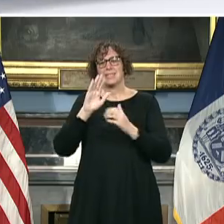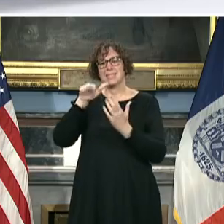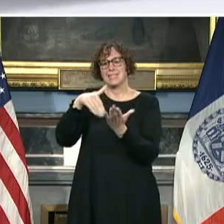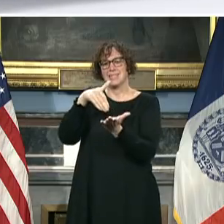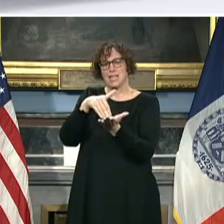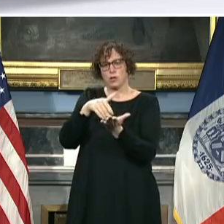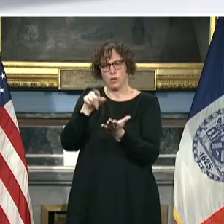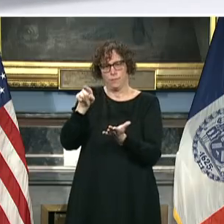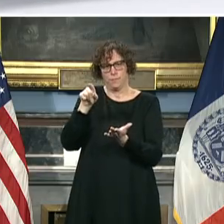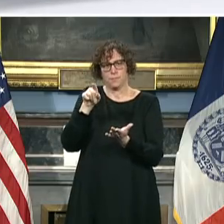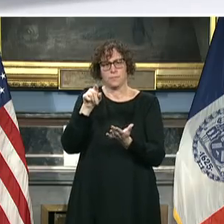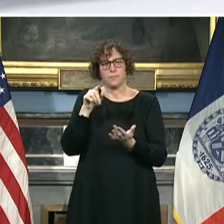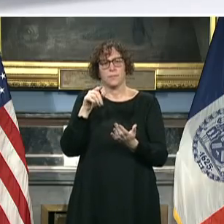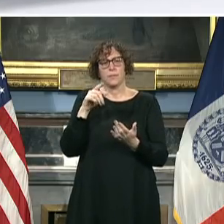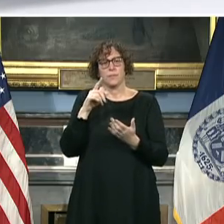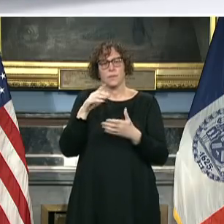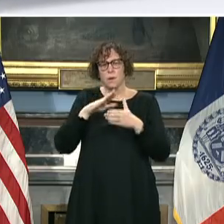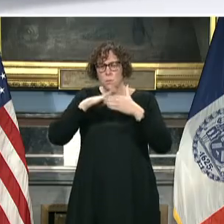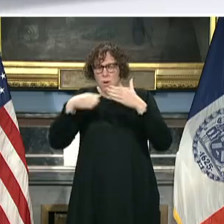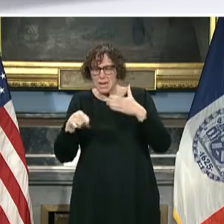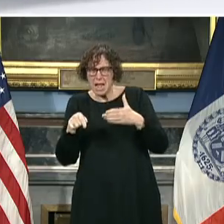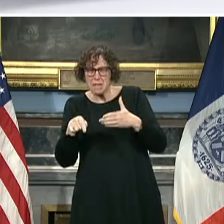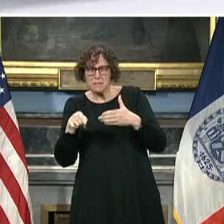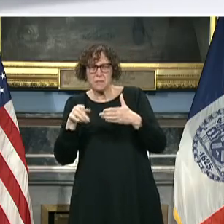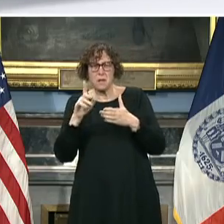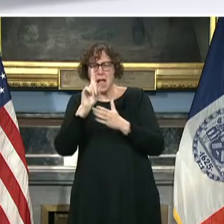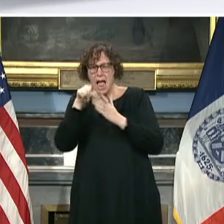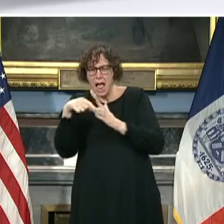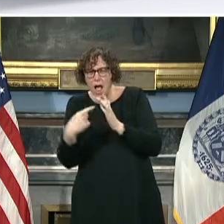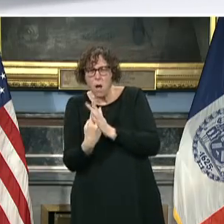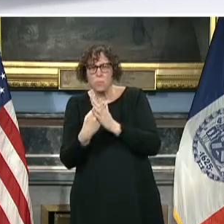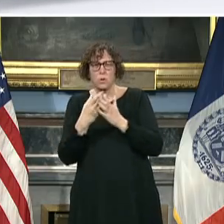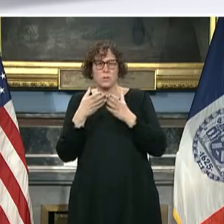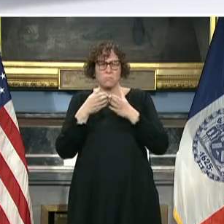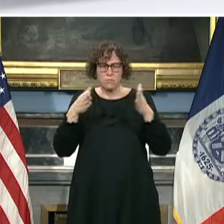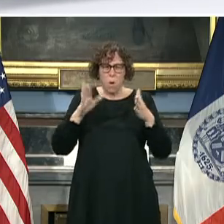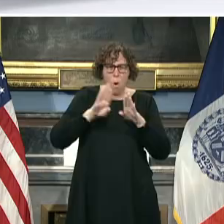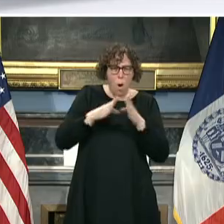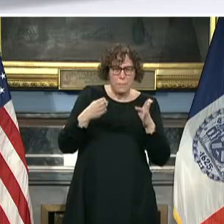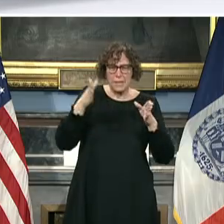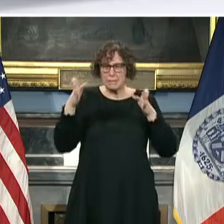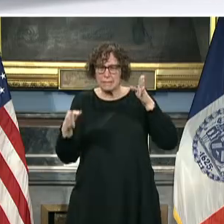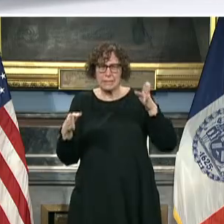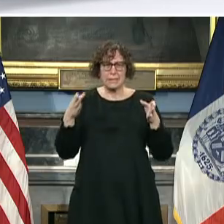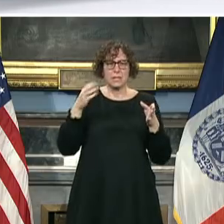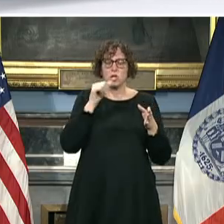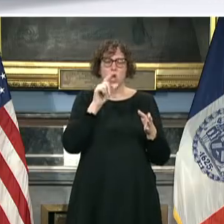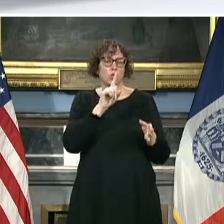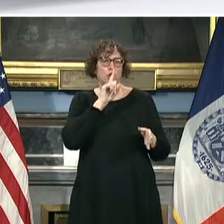CENTRES ON WEEKENDS, I AM NOT SURE ABOUT ETH HOURS ON THE WEEKENDS, BUT I CAN GET BACK TO